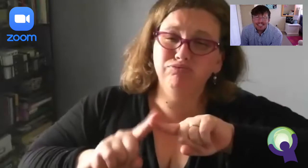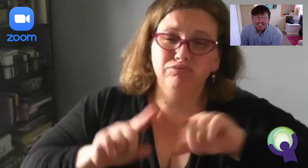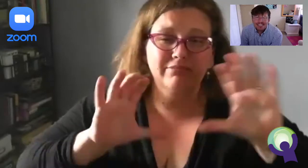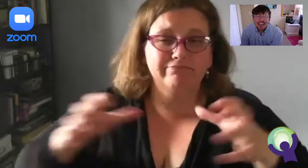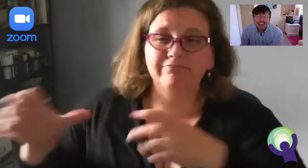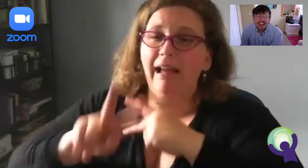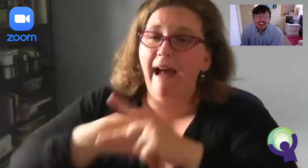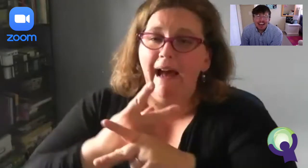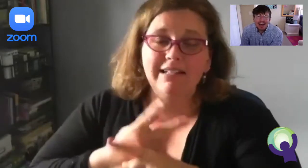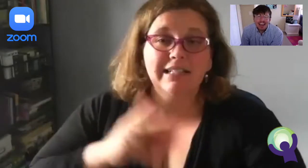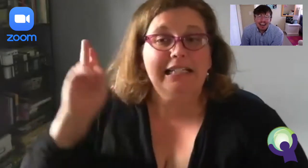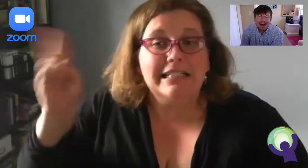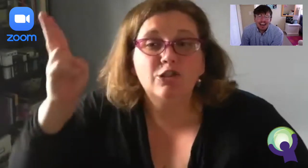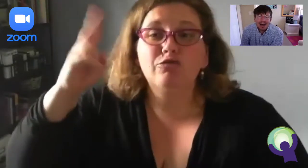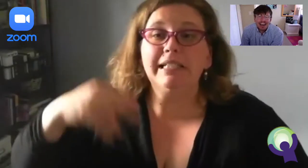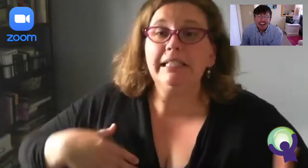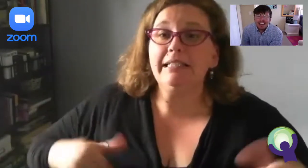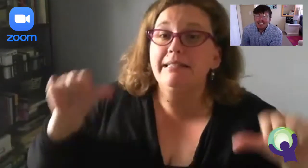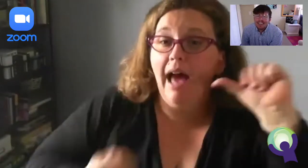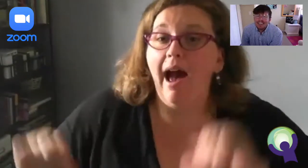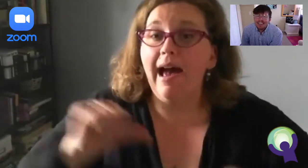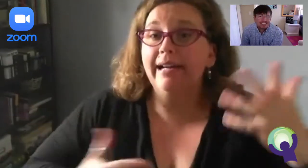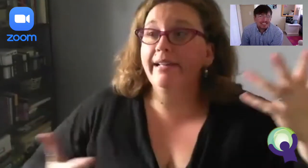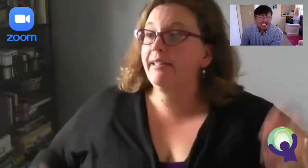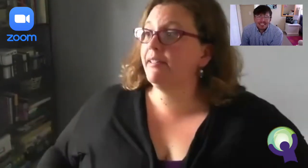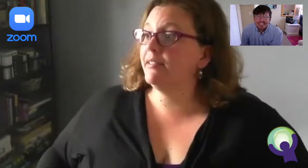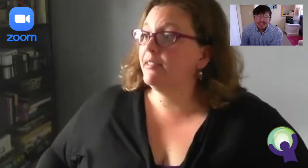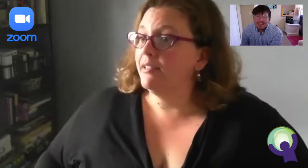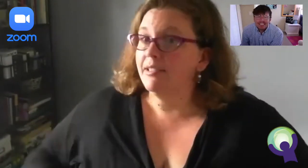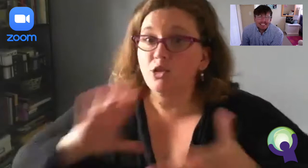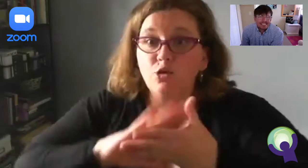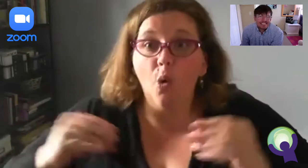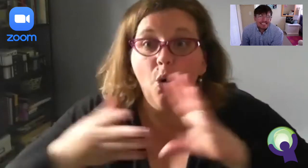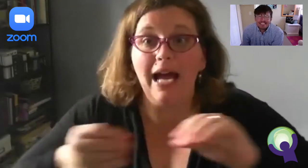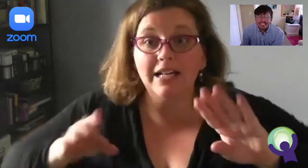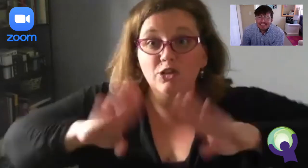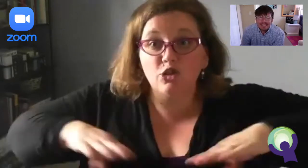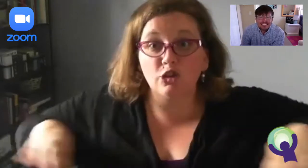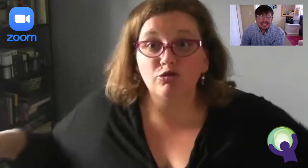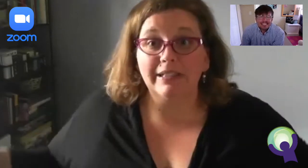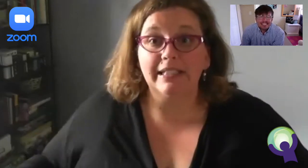and a lot of different categories of books, like history and science and